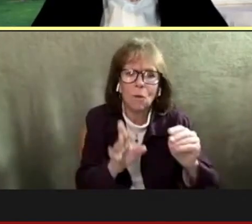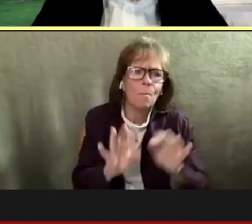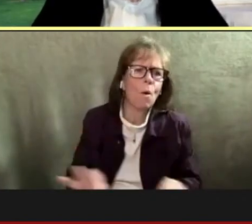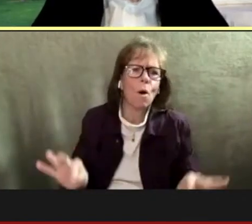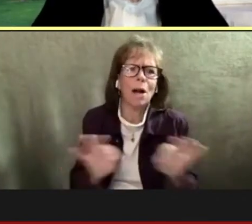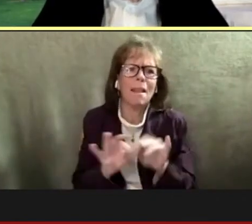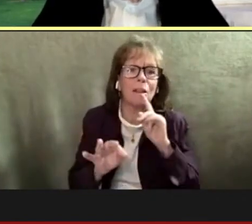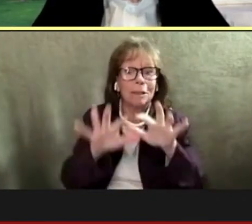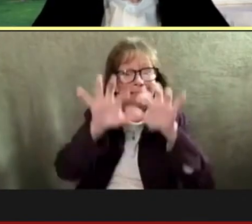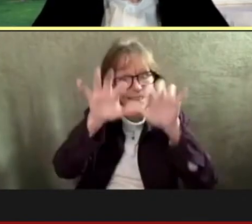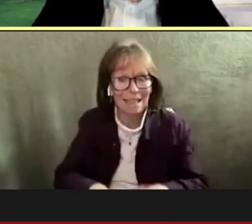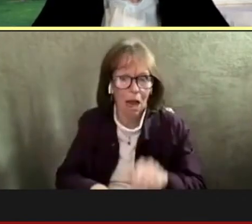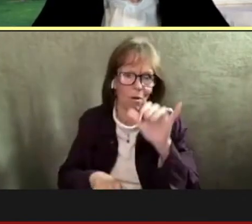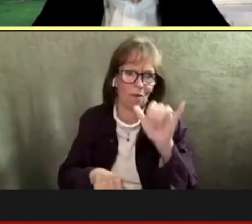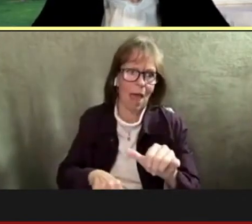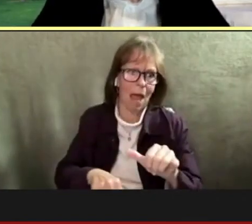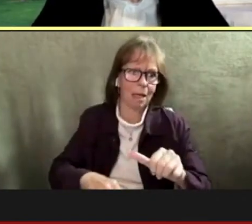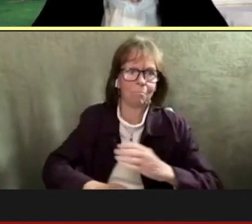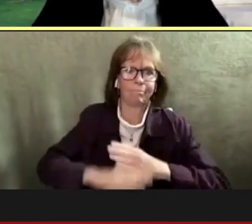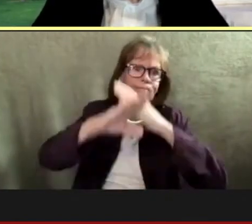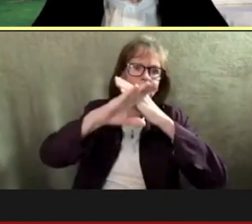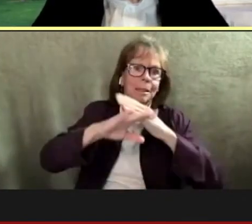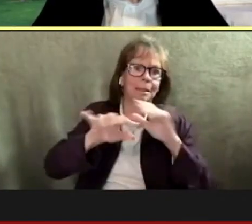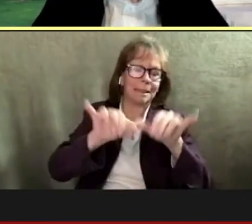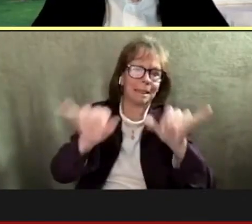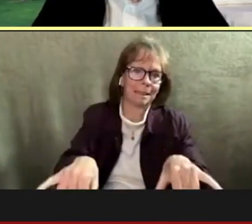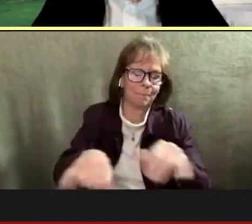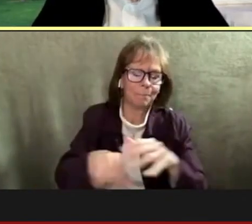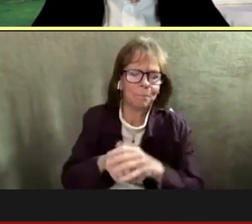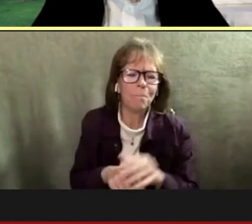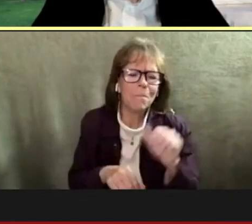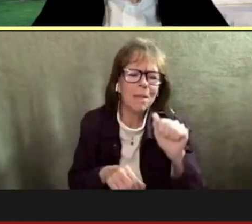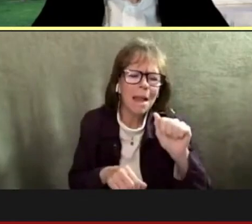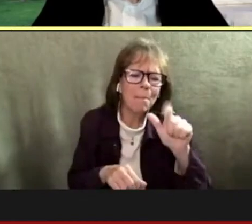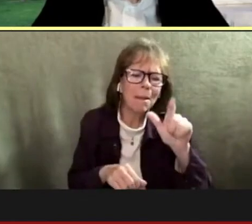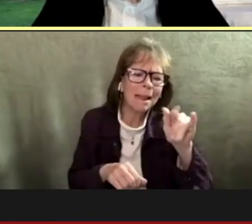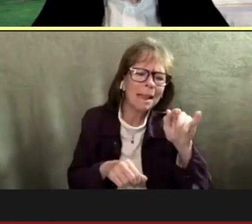So ableism assigns values to people's body and